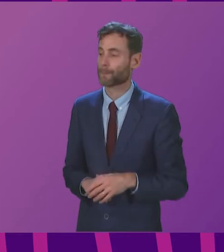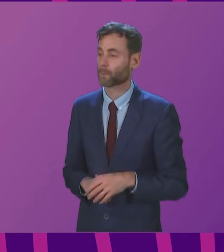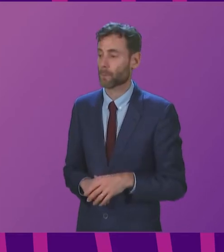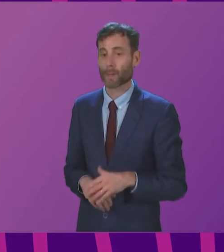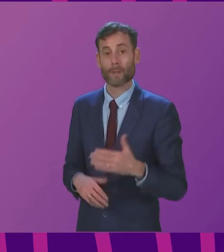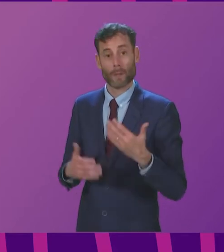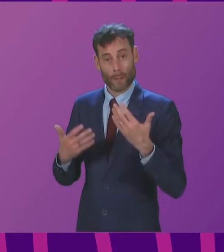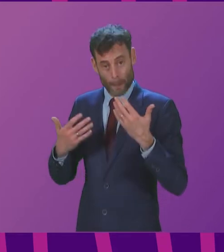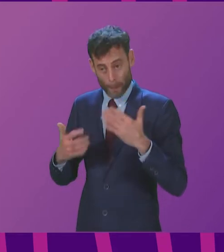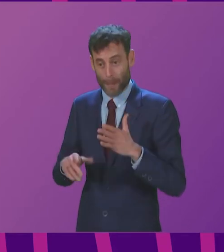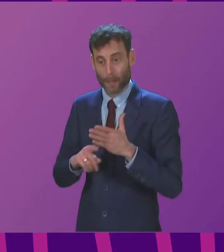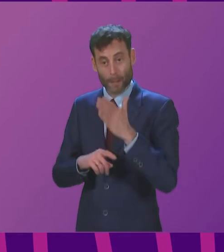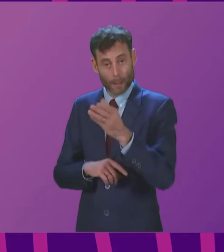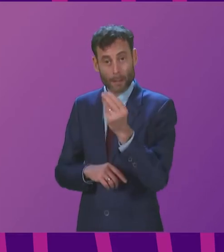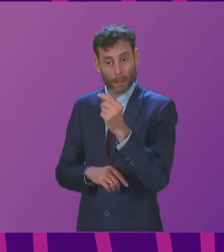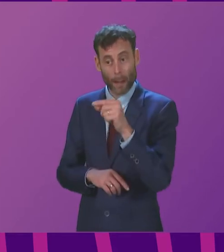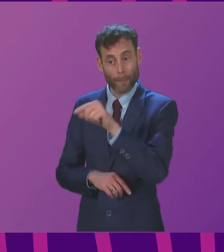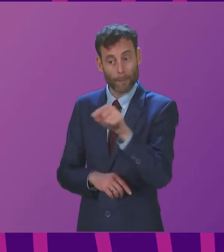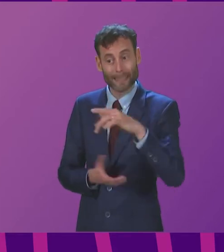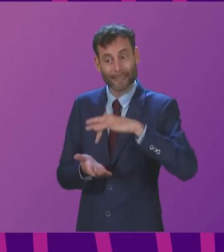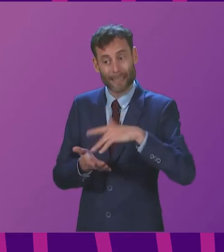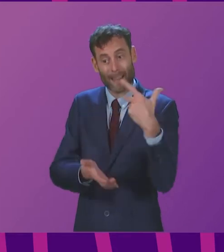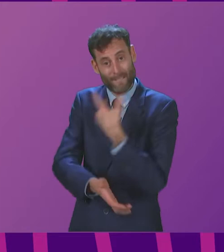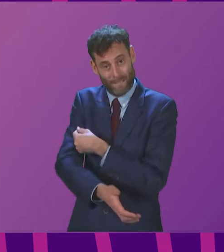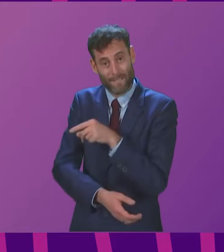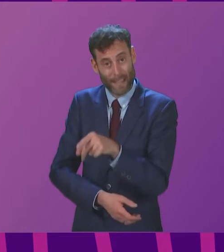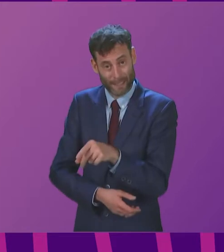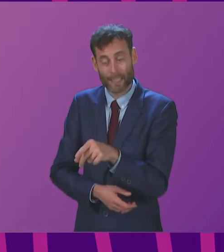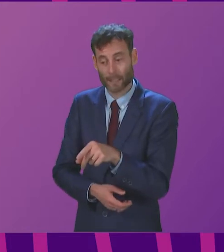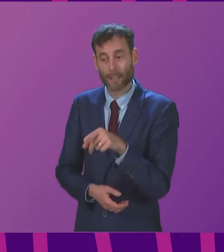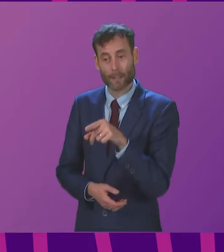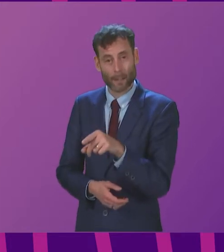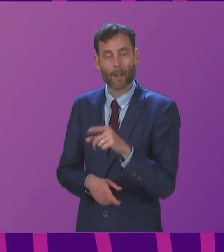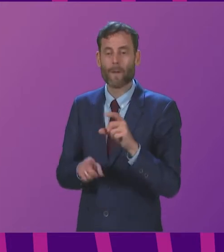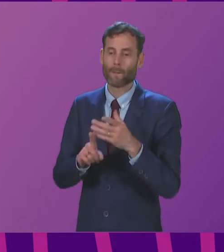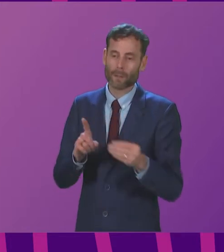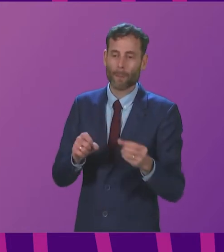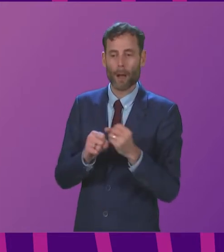vaccination centres in places where they are more accessible—Glasgow central mosque is one